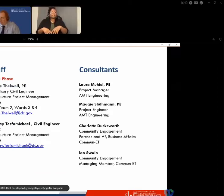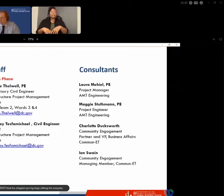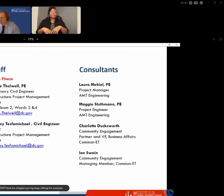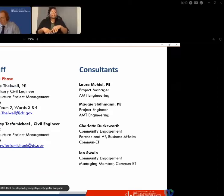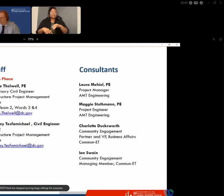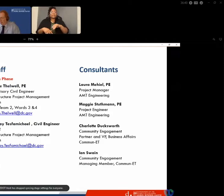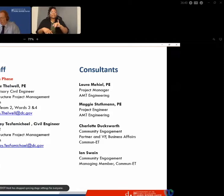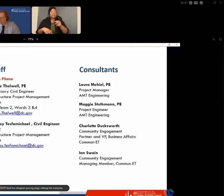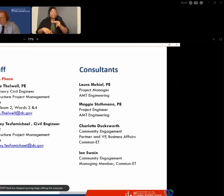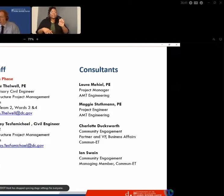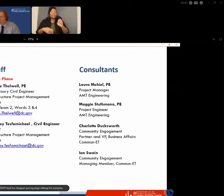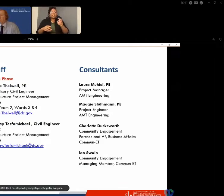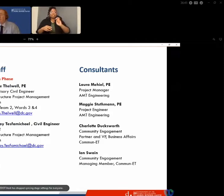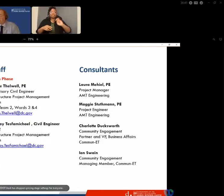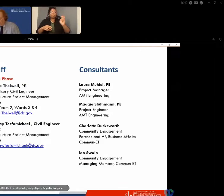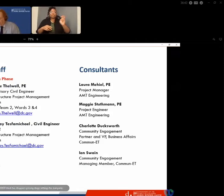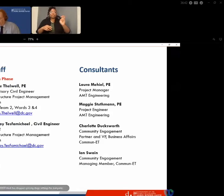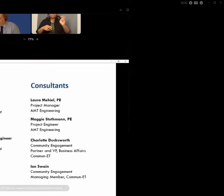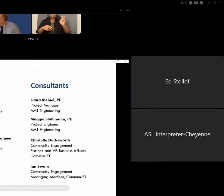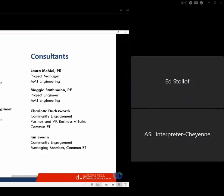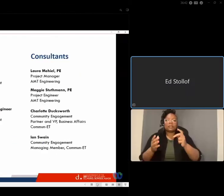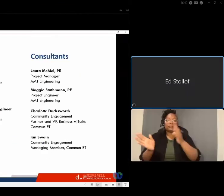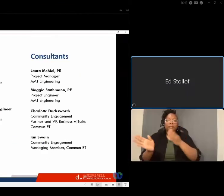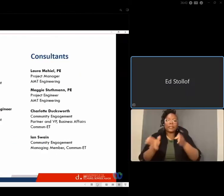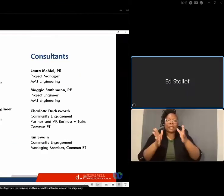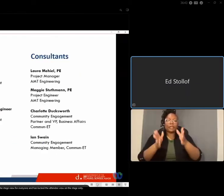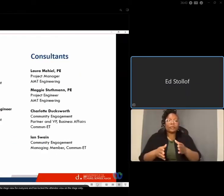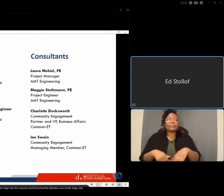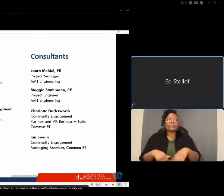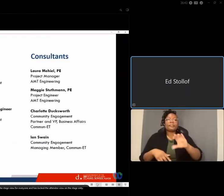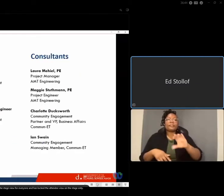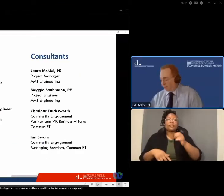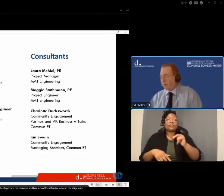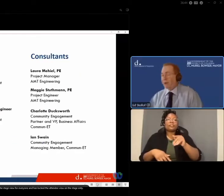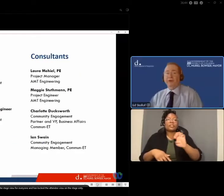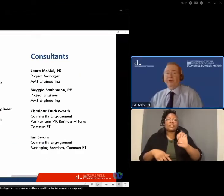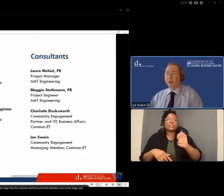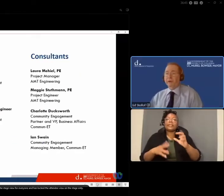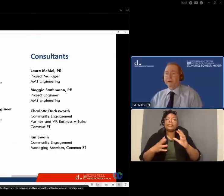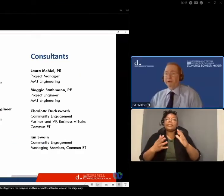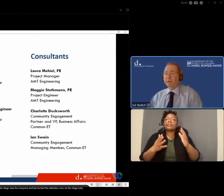uh many of you may know christian panero christian is our community engagement specialist award three